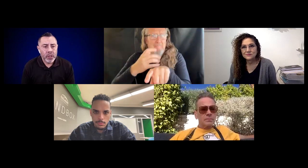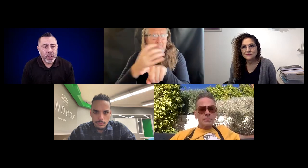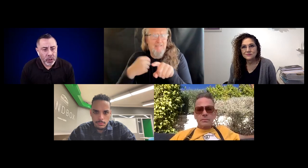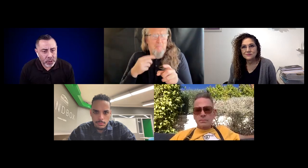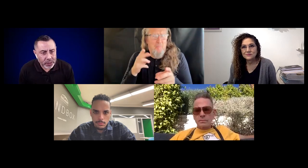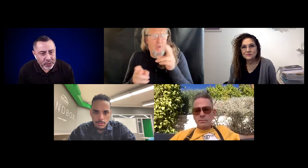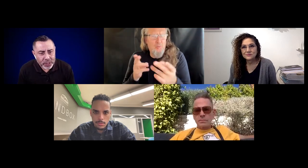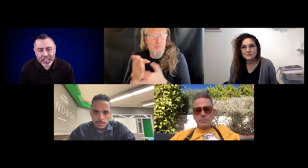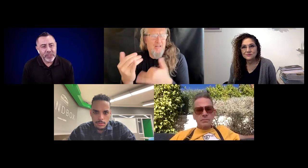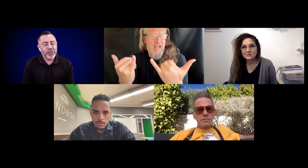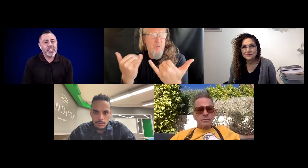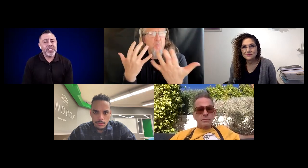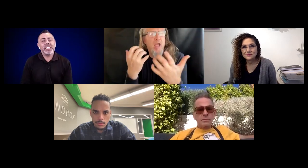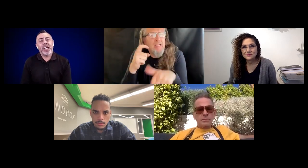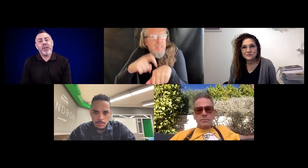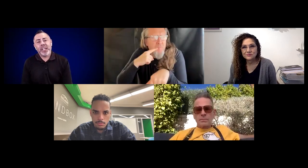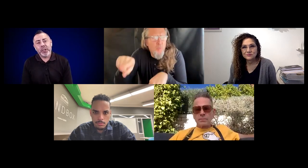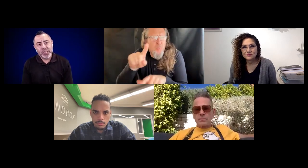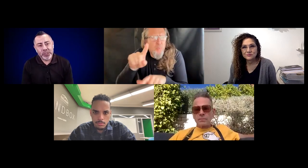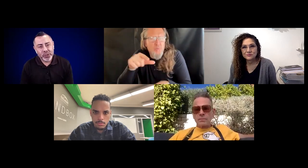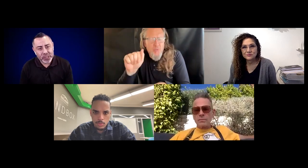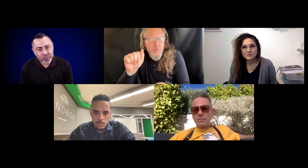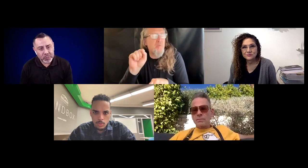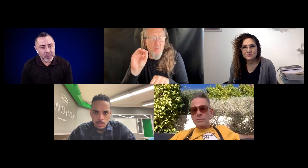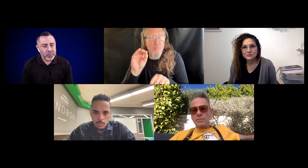Okay. Again, for the sake of time. I gotta rush through this part. I do want to give you a Q and A session.